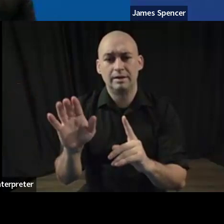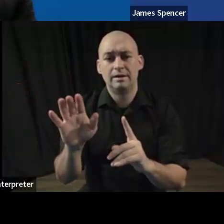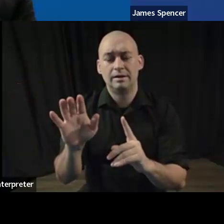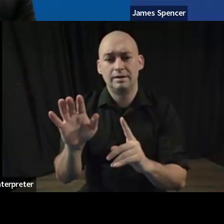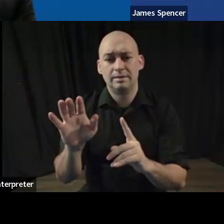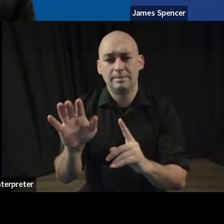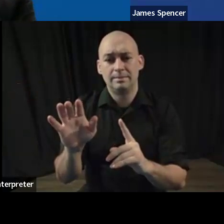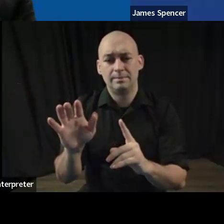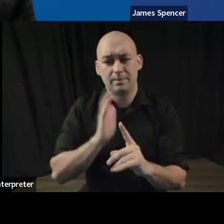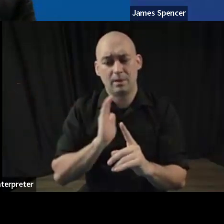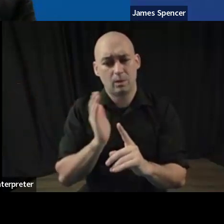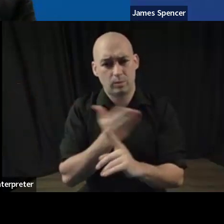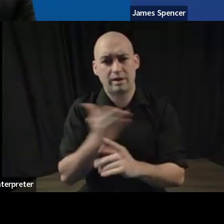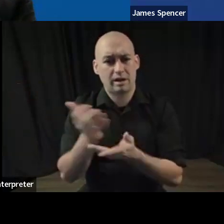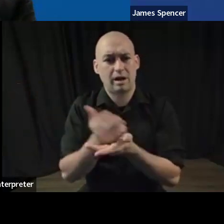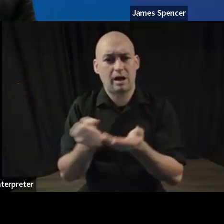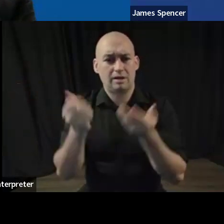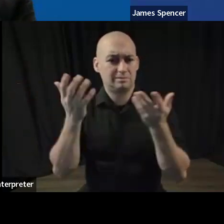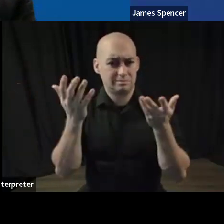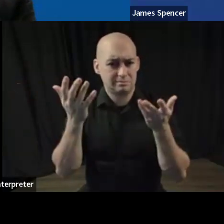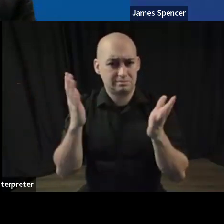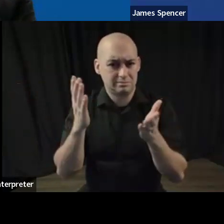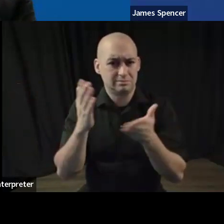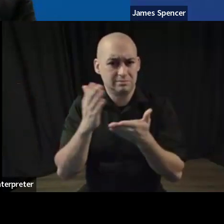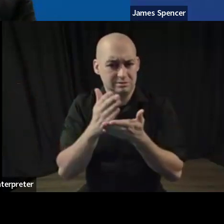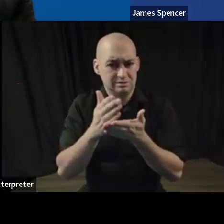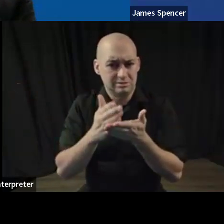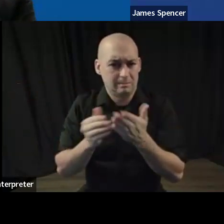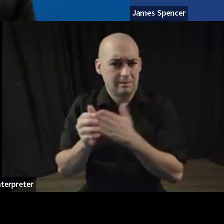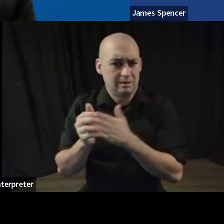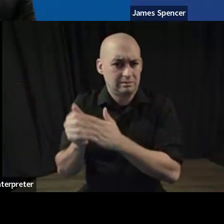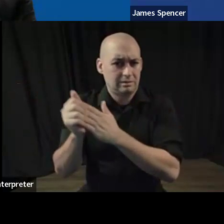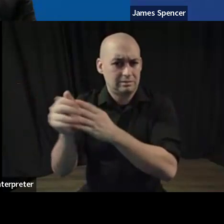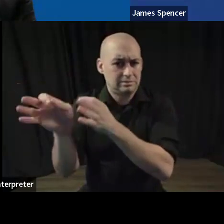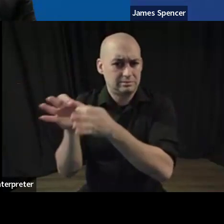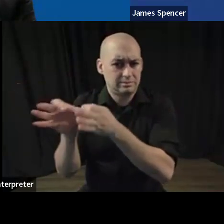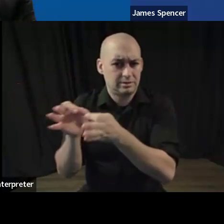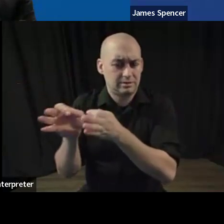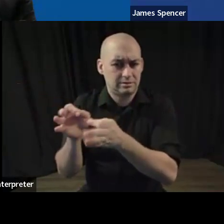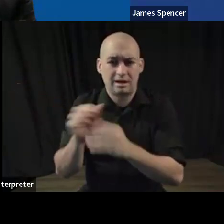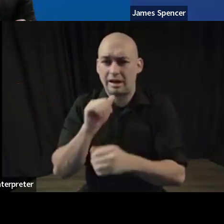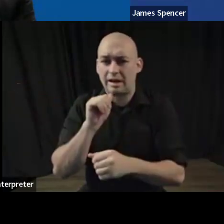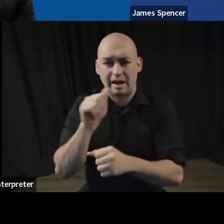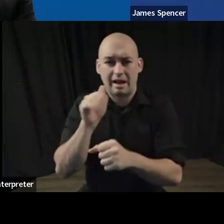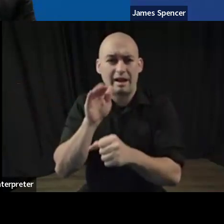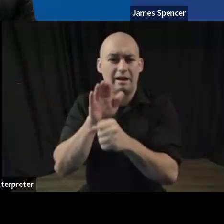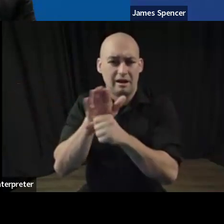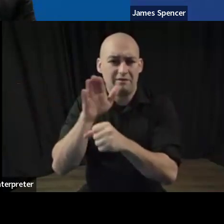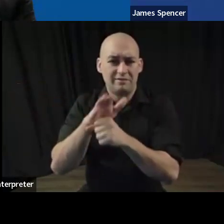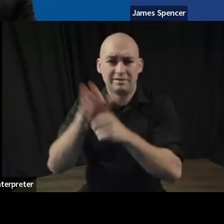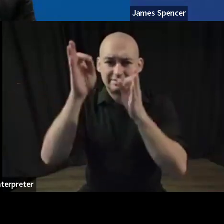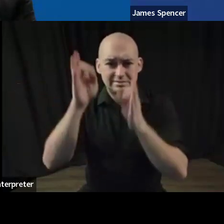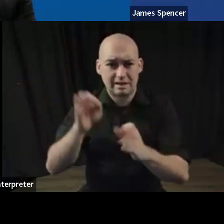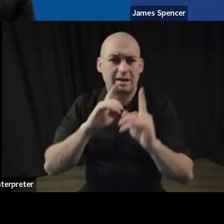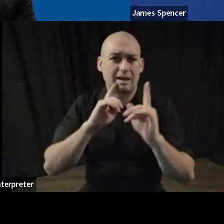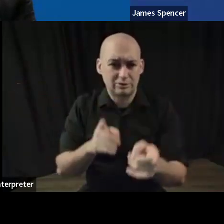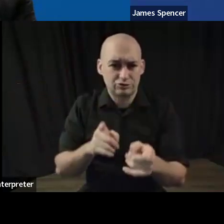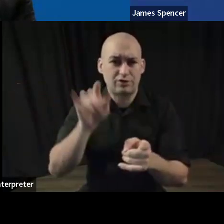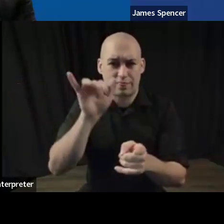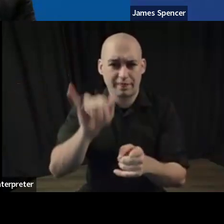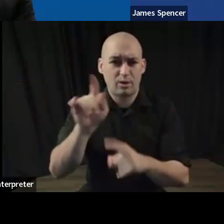in receipt of some new guidance, but not enough to determine and answer the question for you. So,